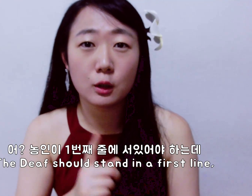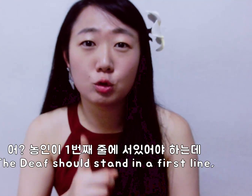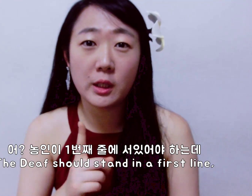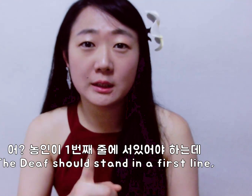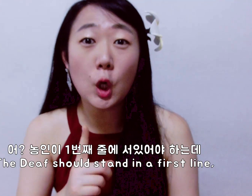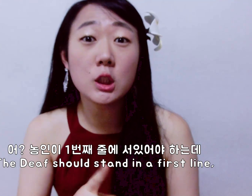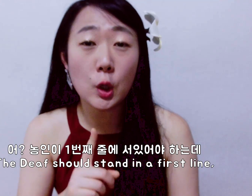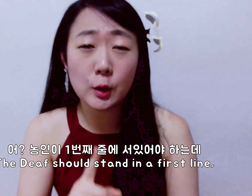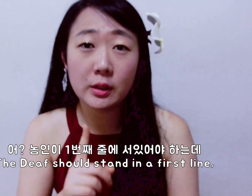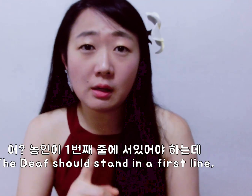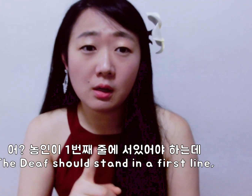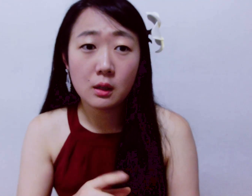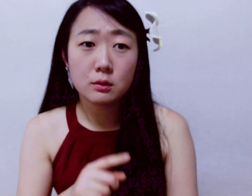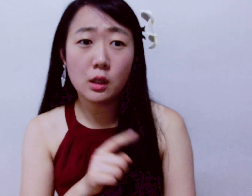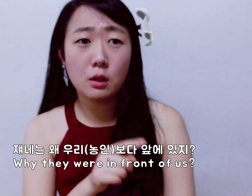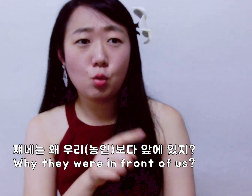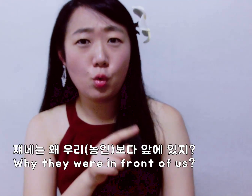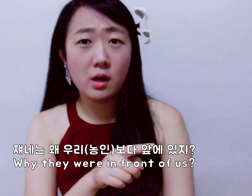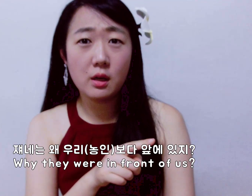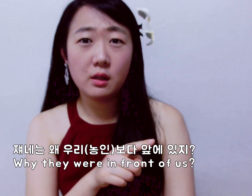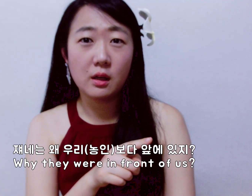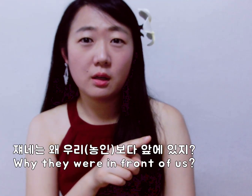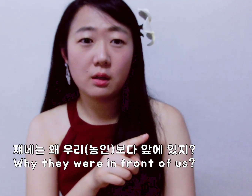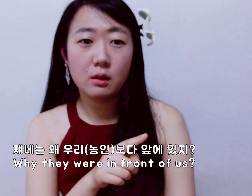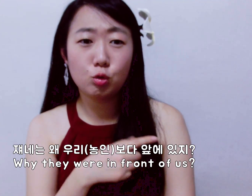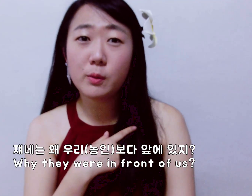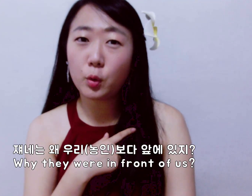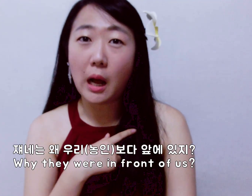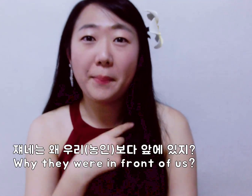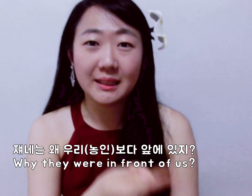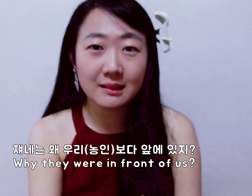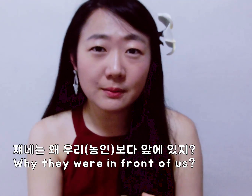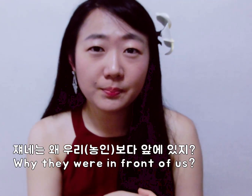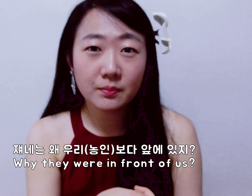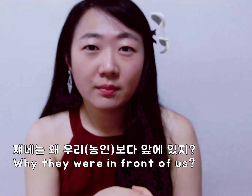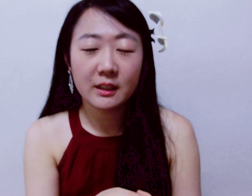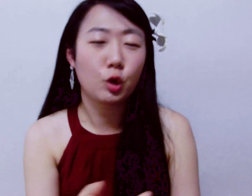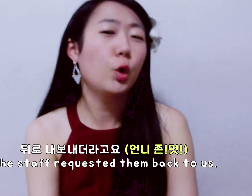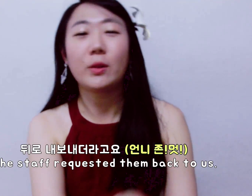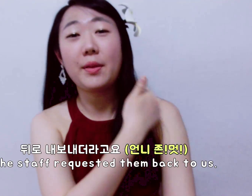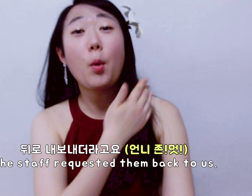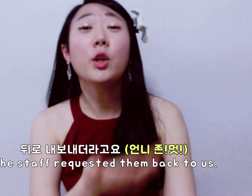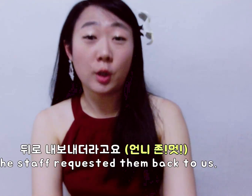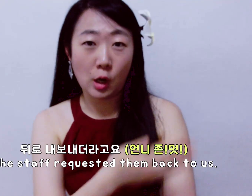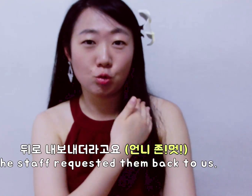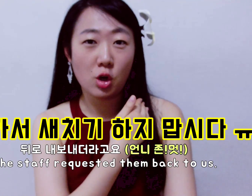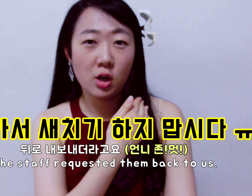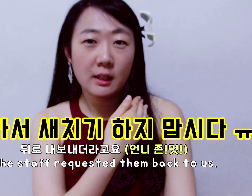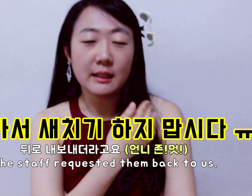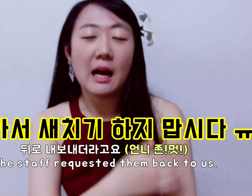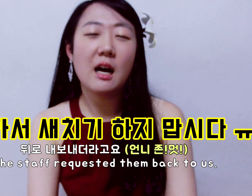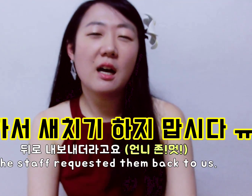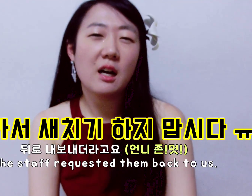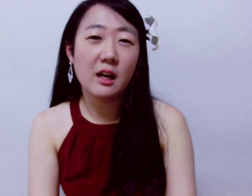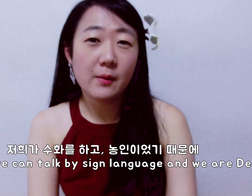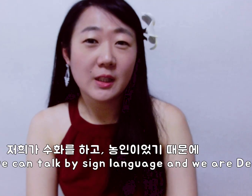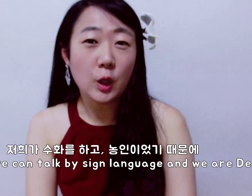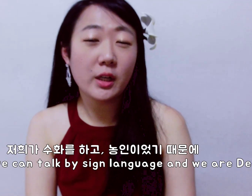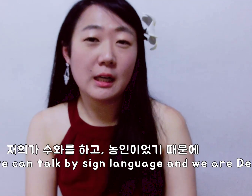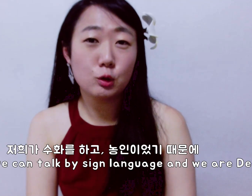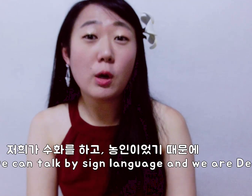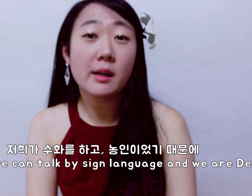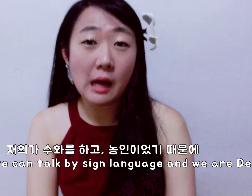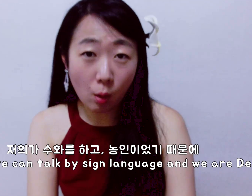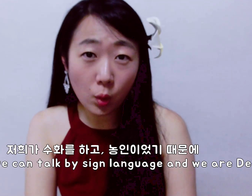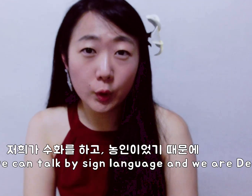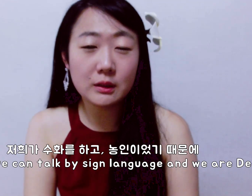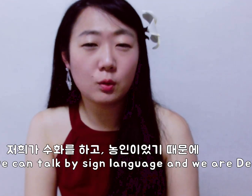of our airplane줄을 되게 길게 서있어야 됐더라고요we should stand in a very long